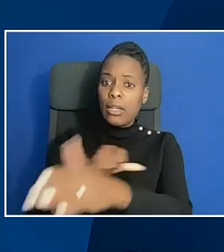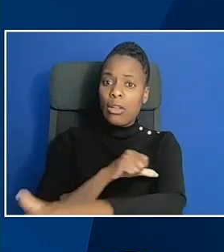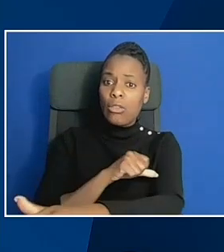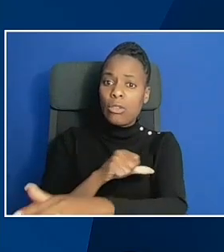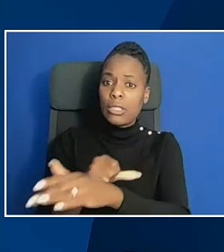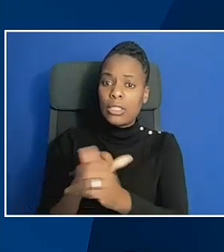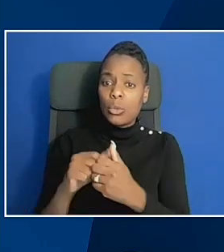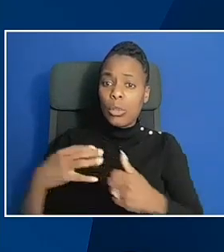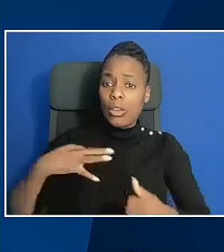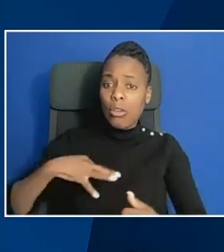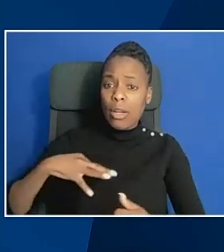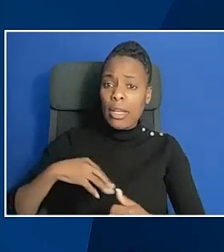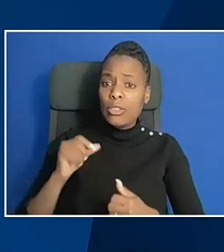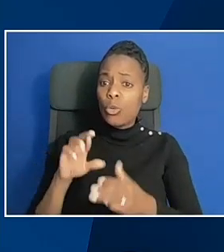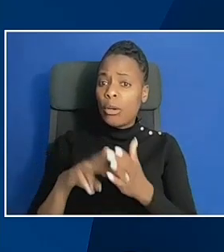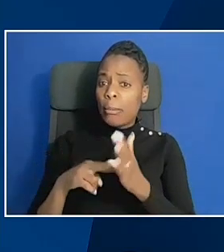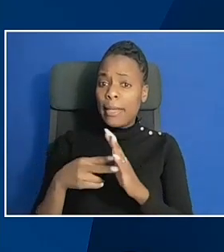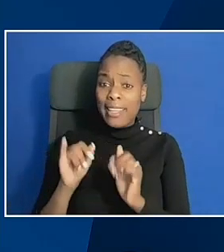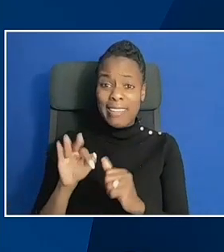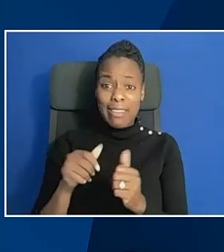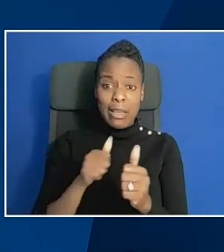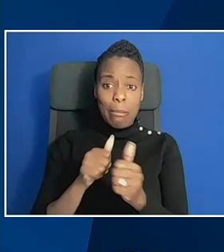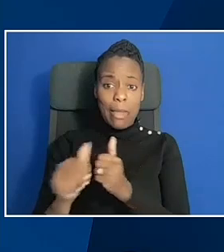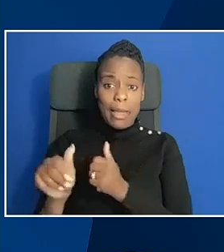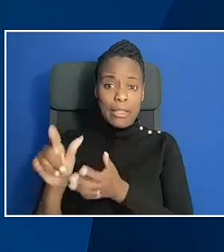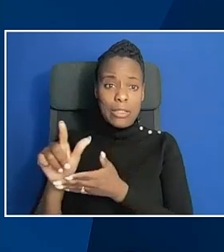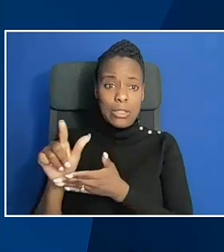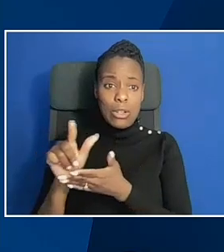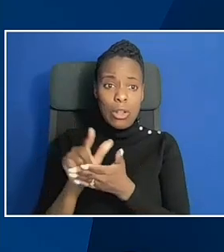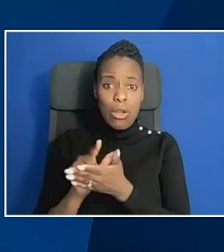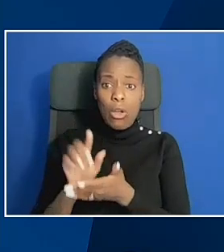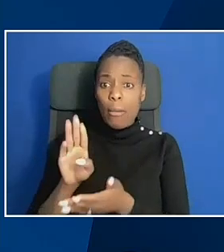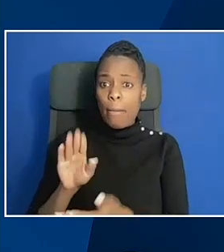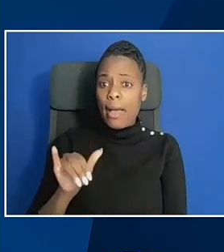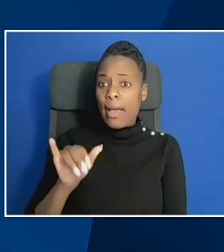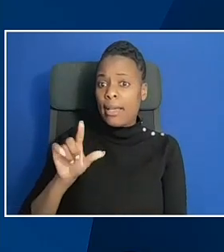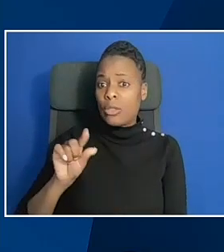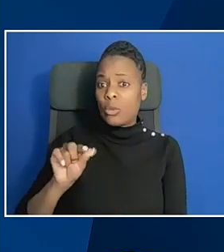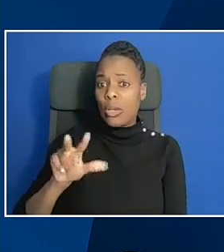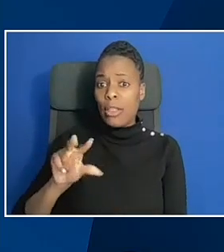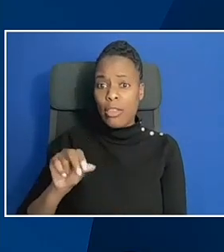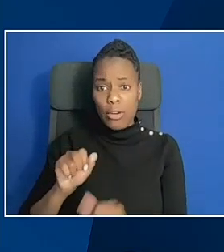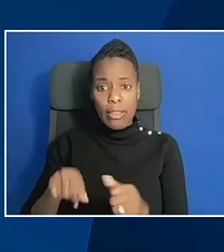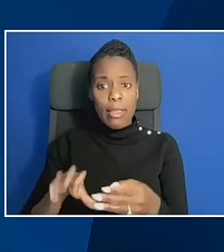saying that if they pass a law by 2030 that they can collapse state authorization